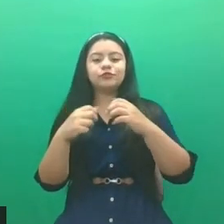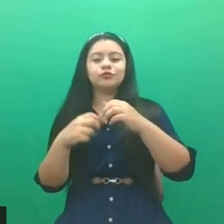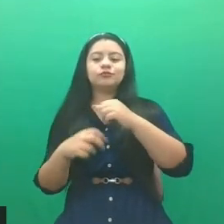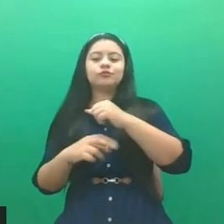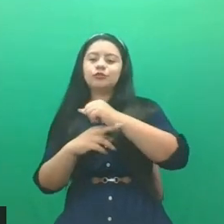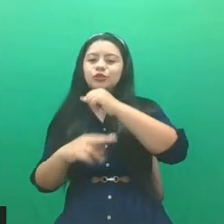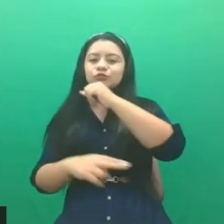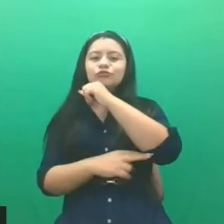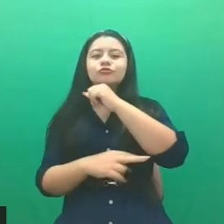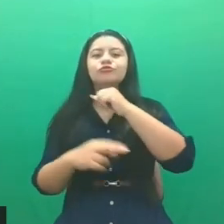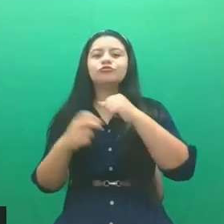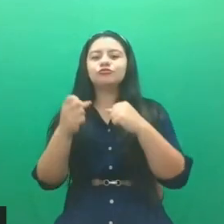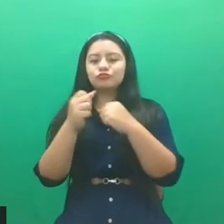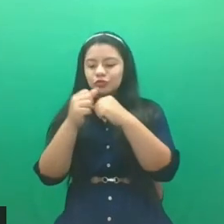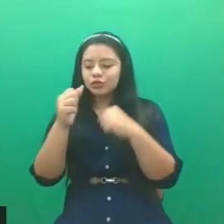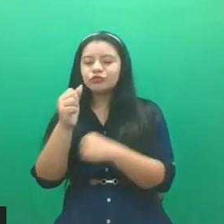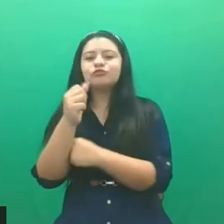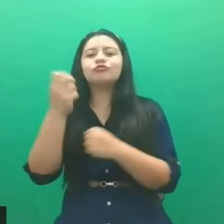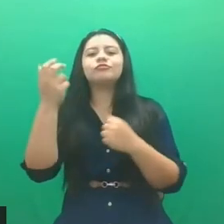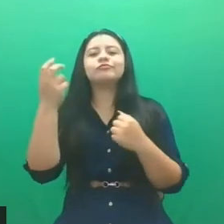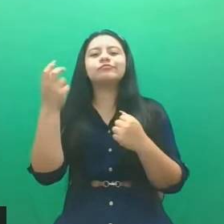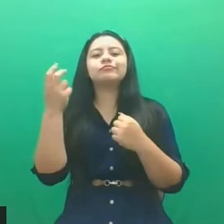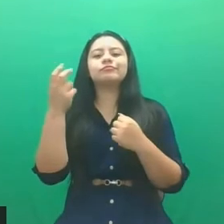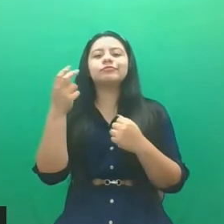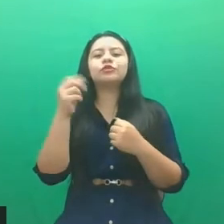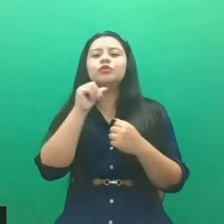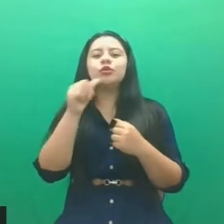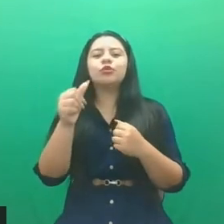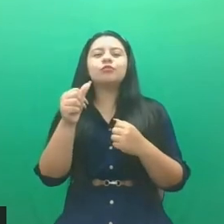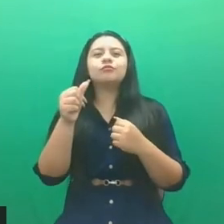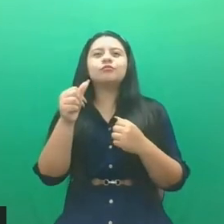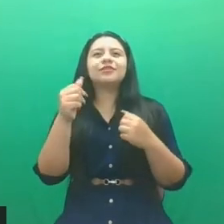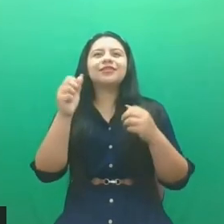gotta listen to it from beginning to end. You don't get any of that structure in the text.